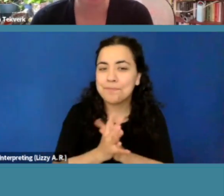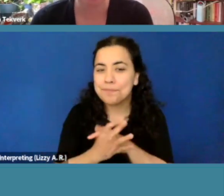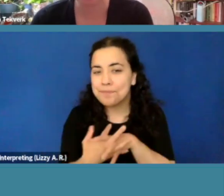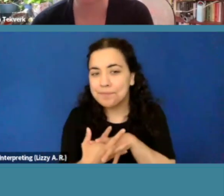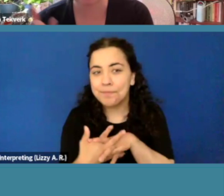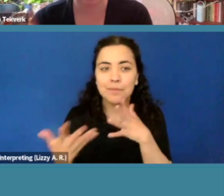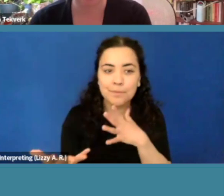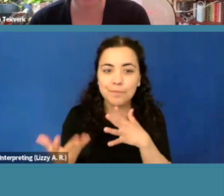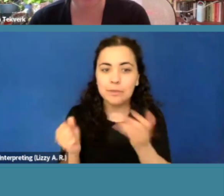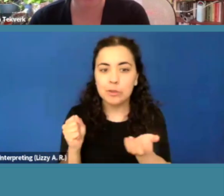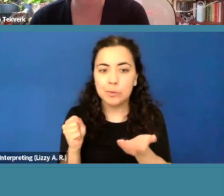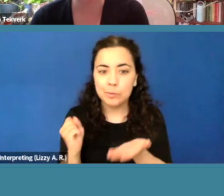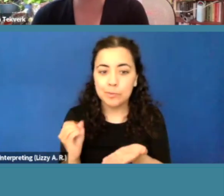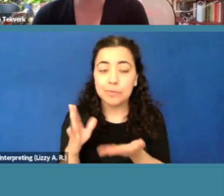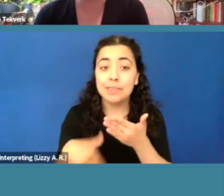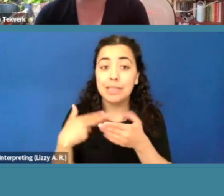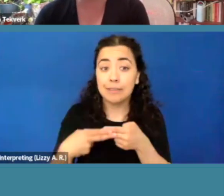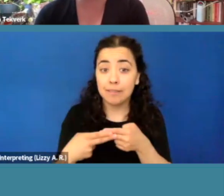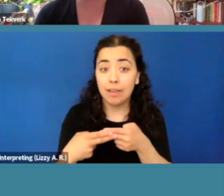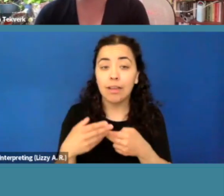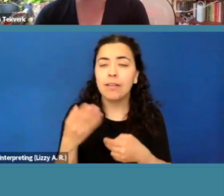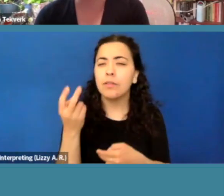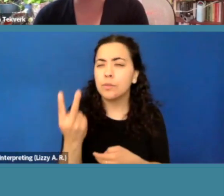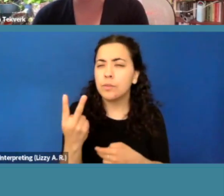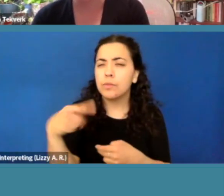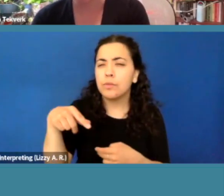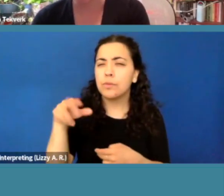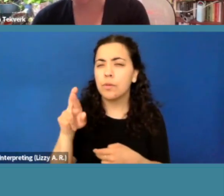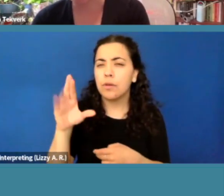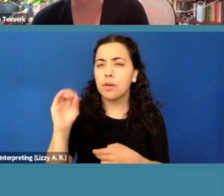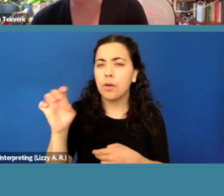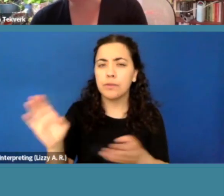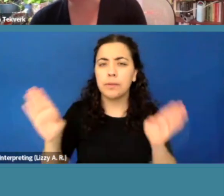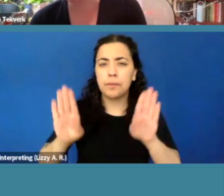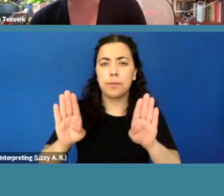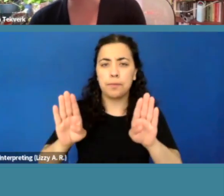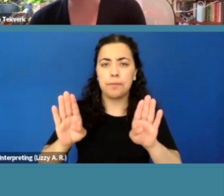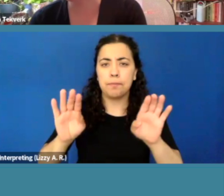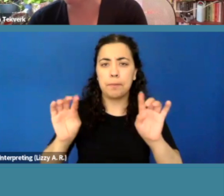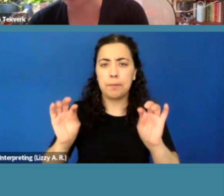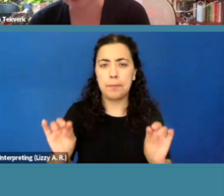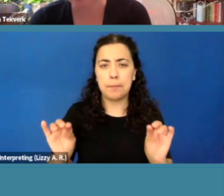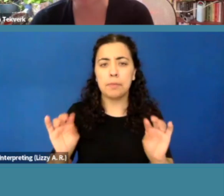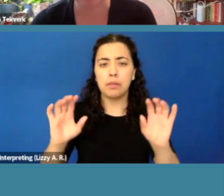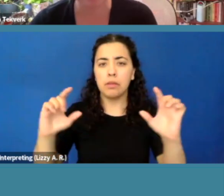So our next slide has a couple of QR codes on the screen. And also, I believe you should be able to find, yes, there's links